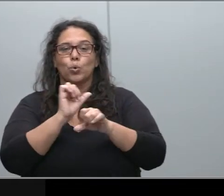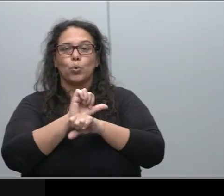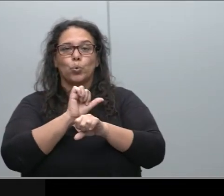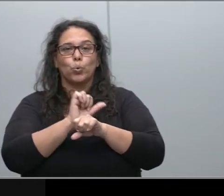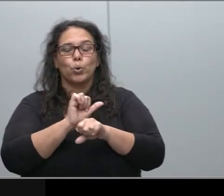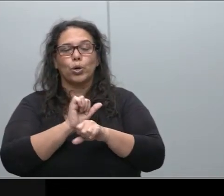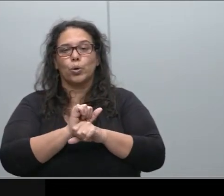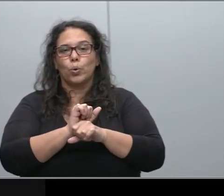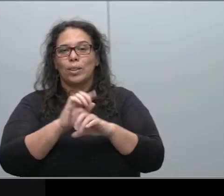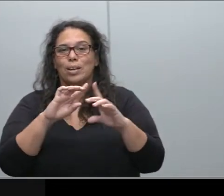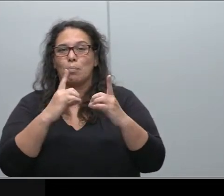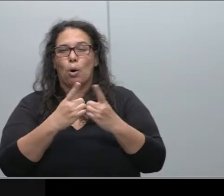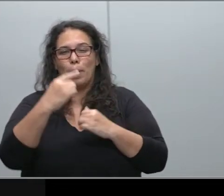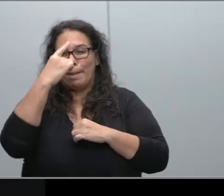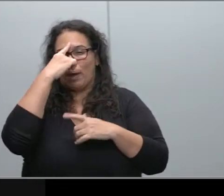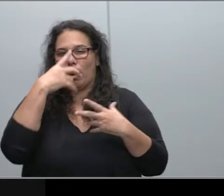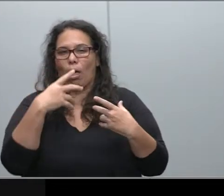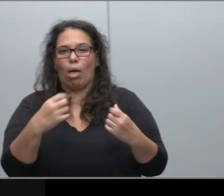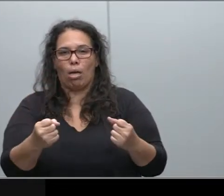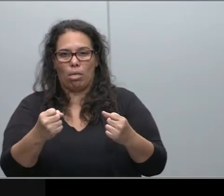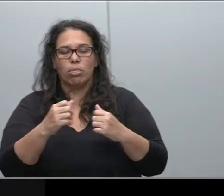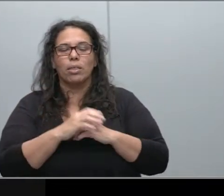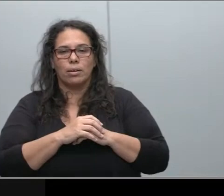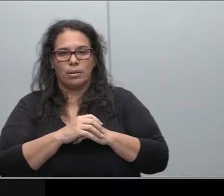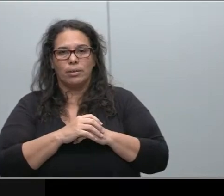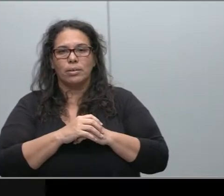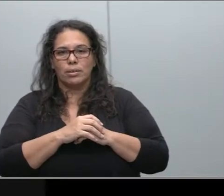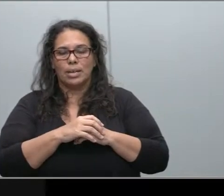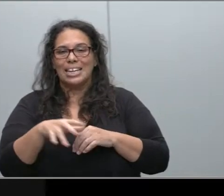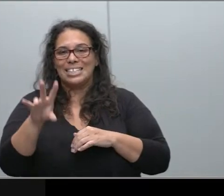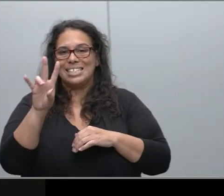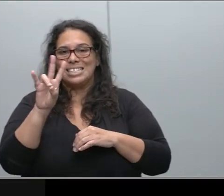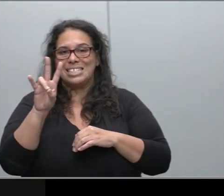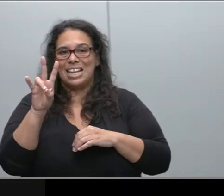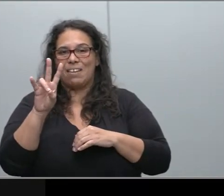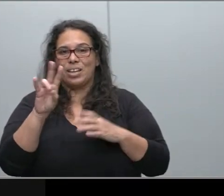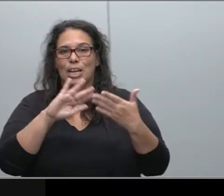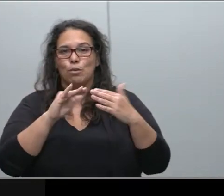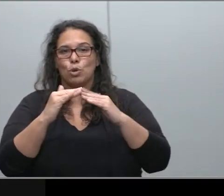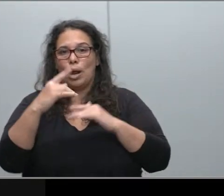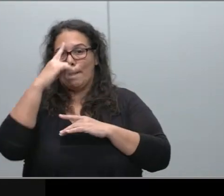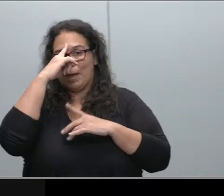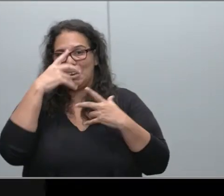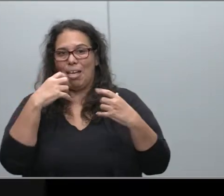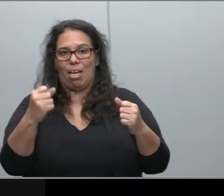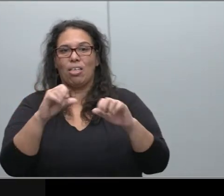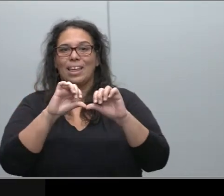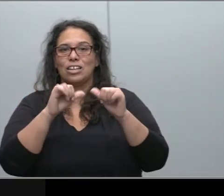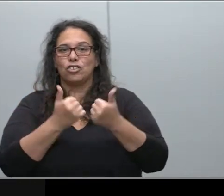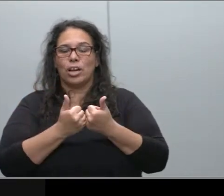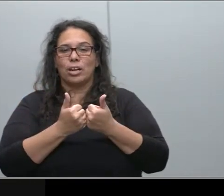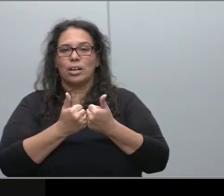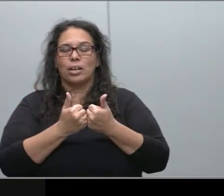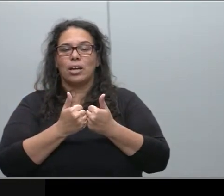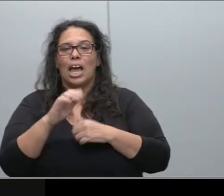in need of an updated Chromebook, please communicate that to the school sites. Some school sites, most school sites,